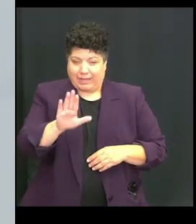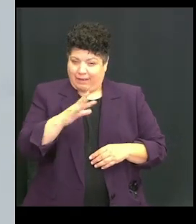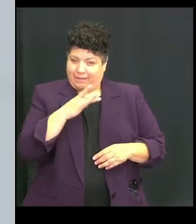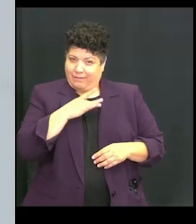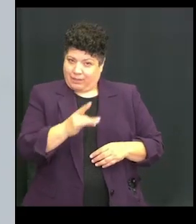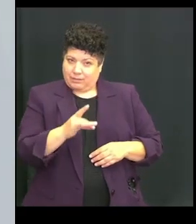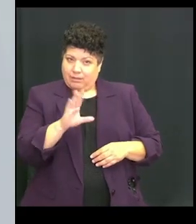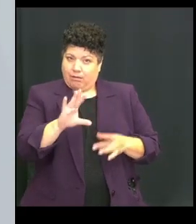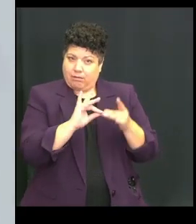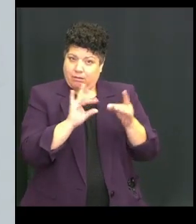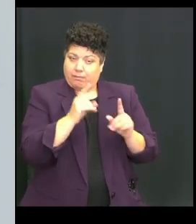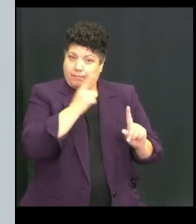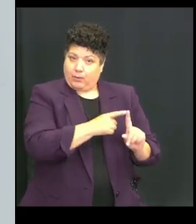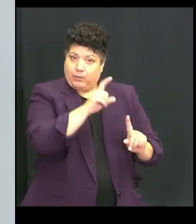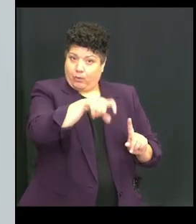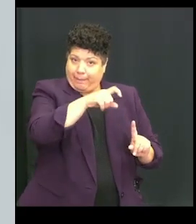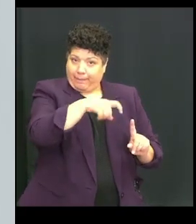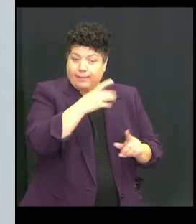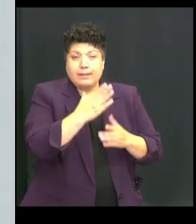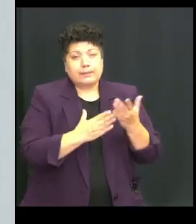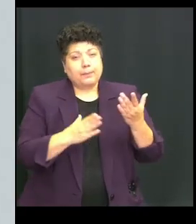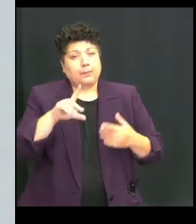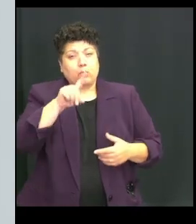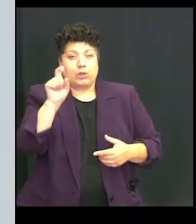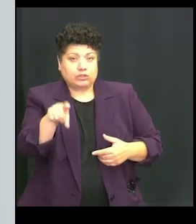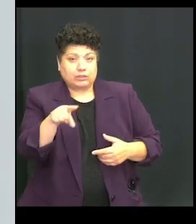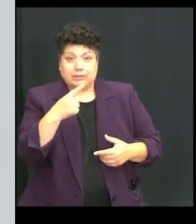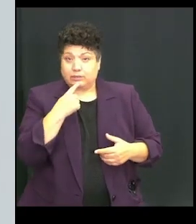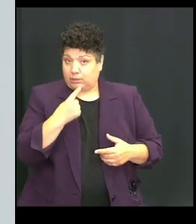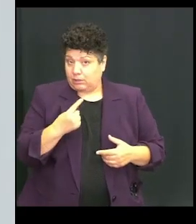Because we do have a couple of questions again about, "Are these just trends?"